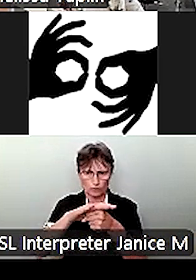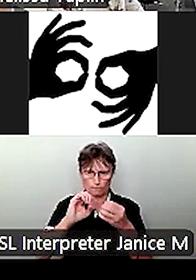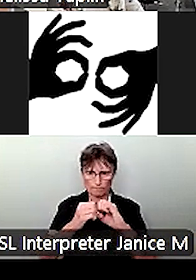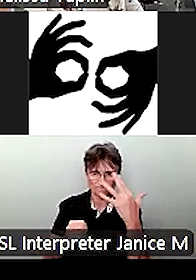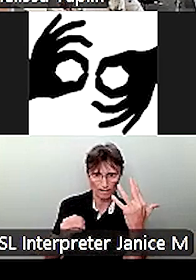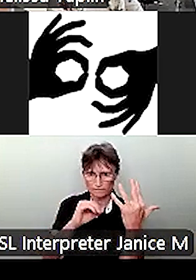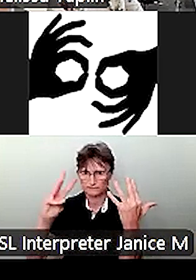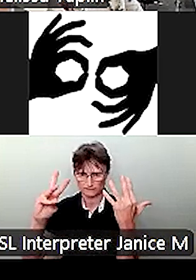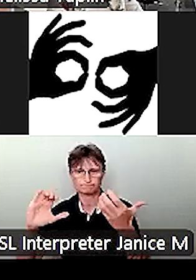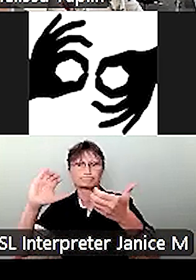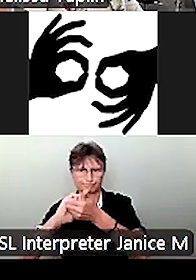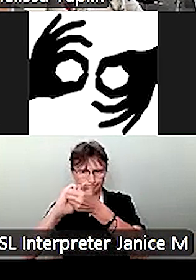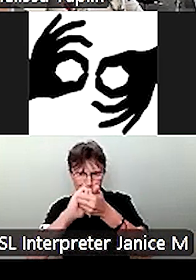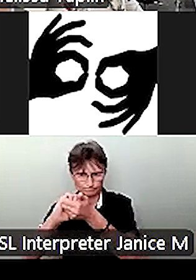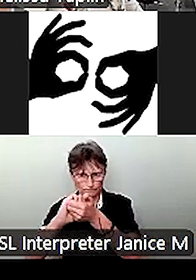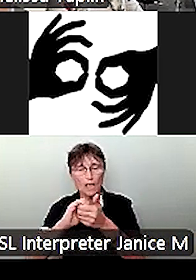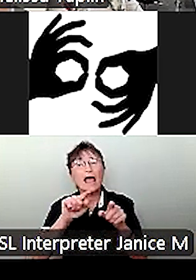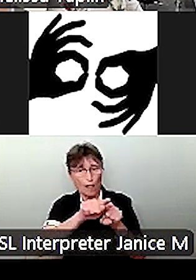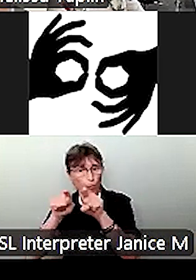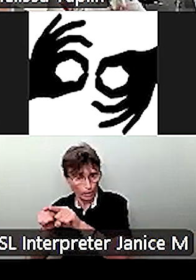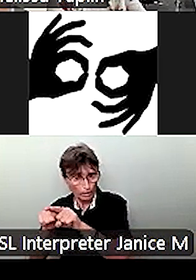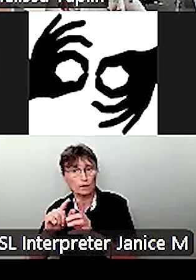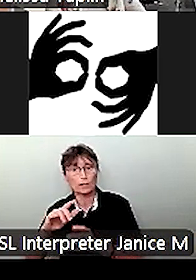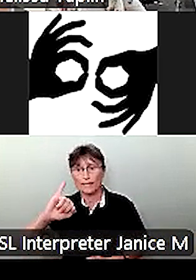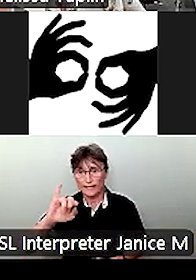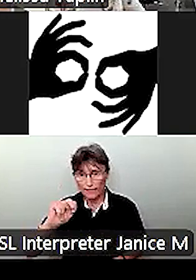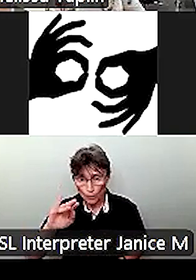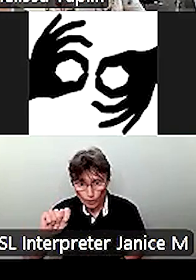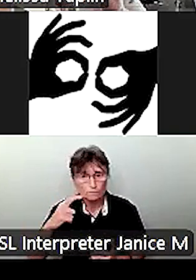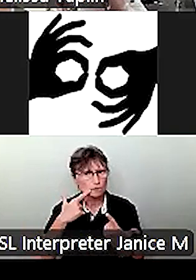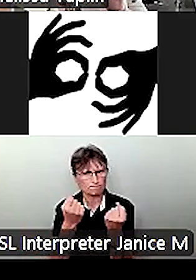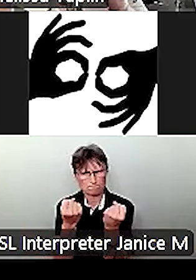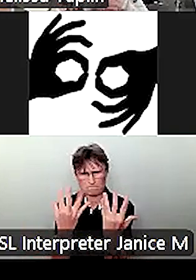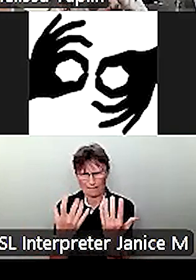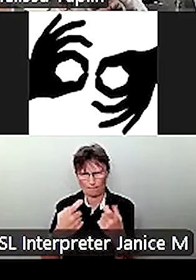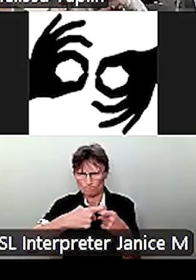Nations and Inuit from across Turtle Island. And we acknowledge, in the context of this